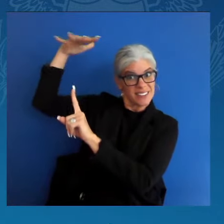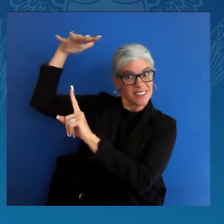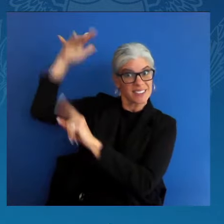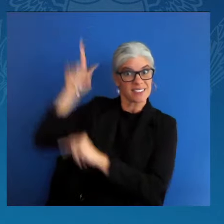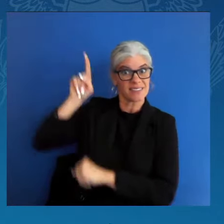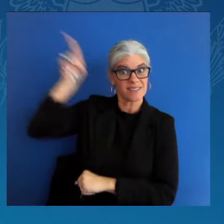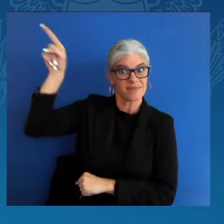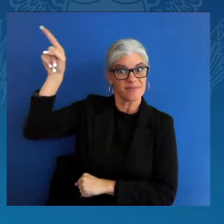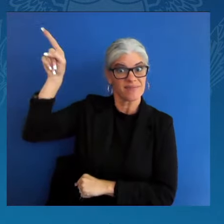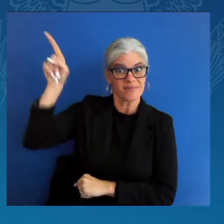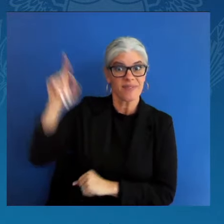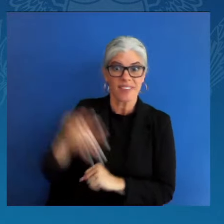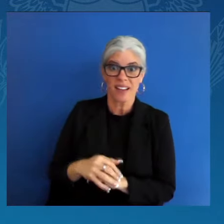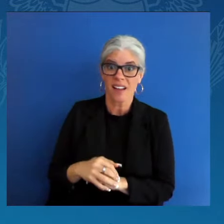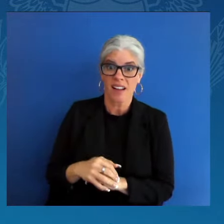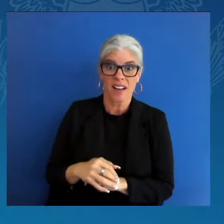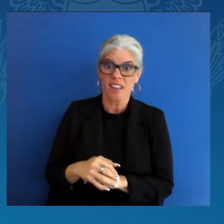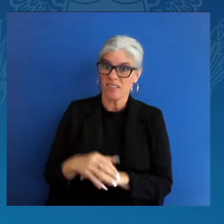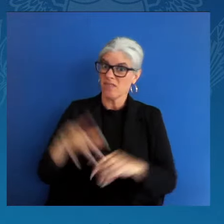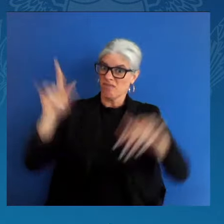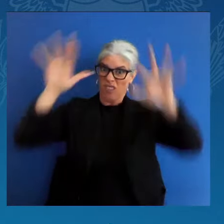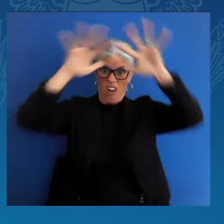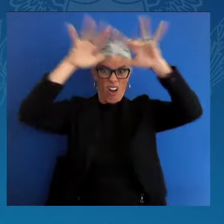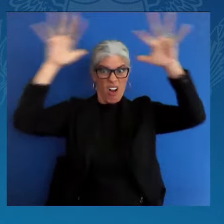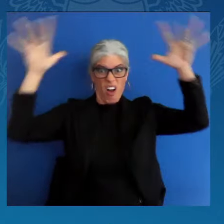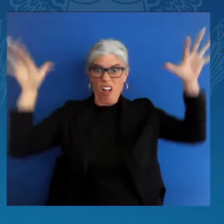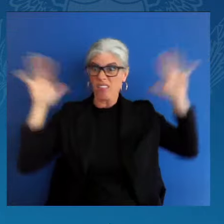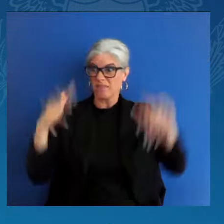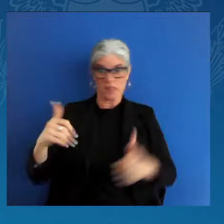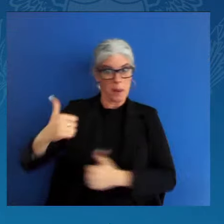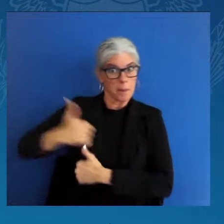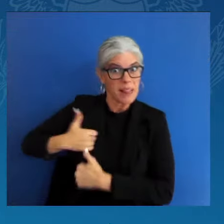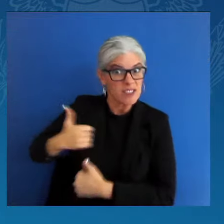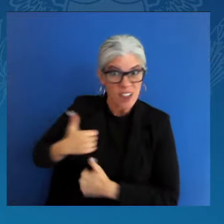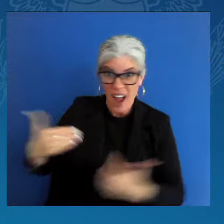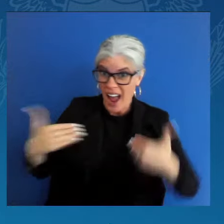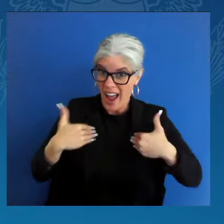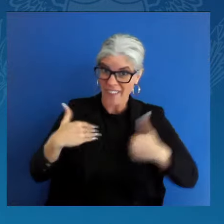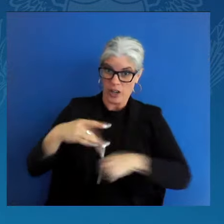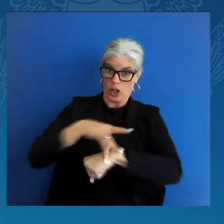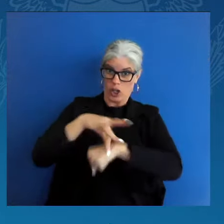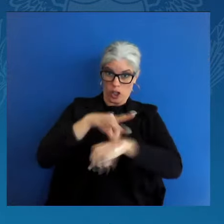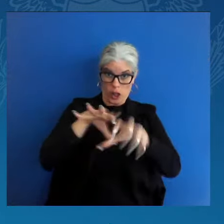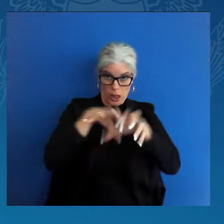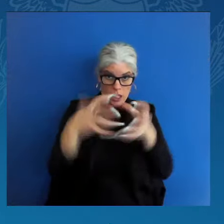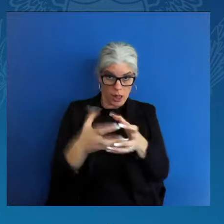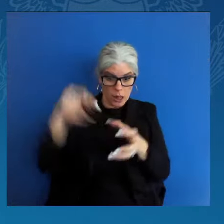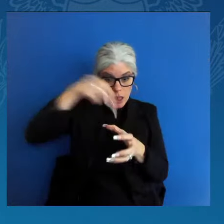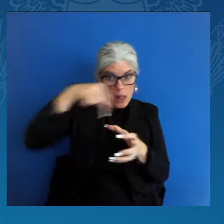of increasingly capable spacefaring allies and partners. And we've been expanding space cooperation,